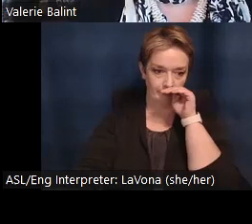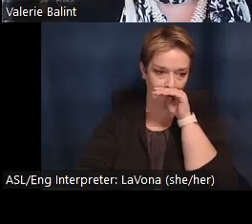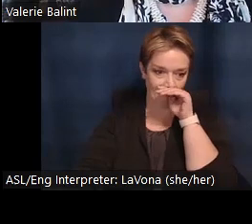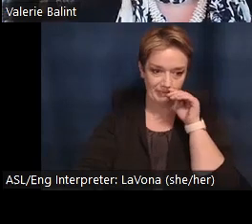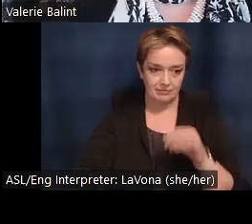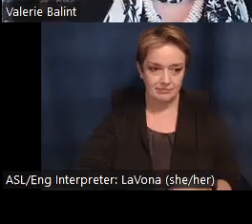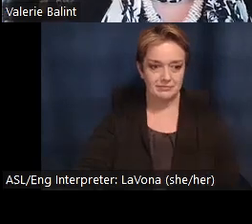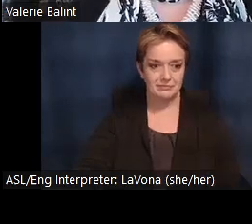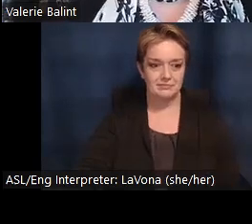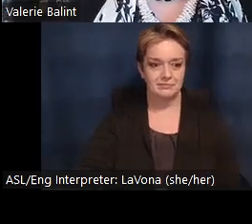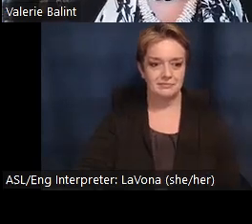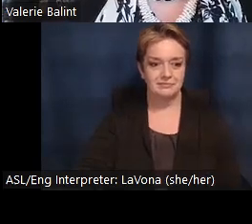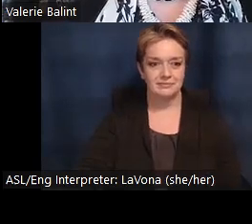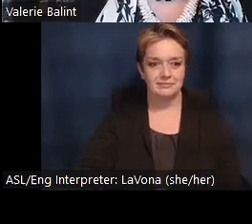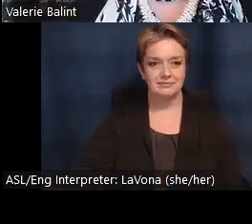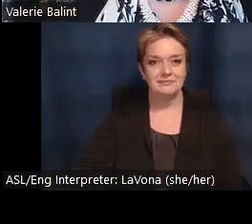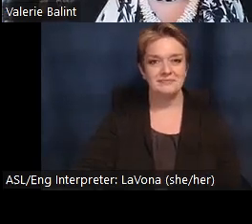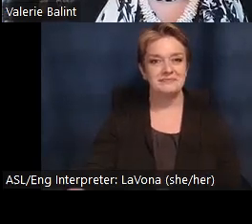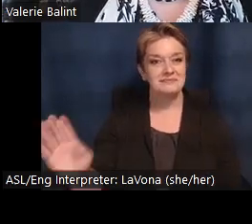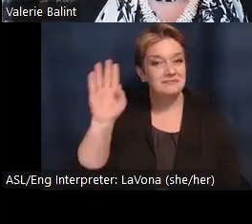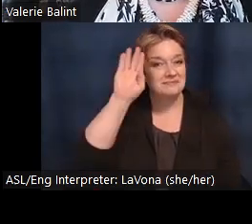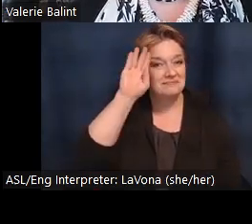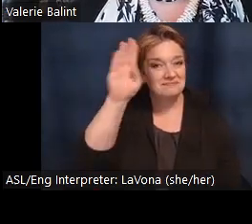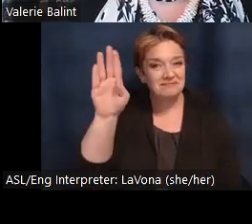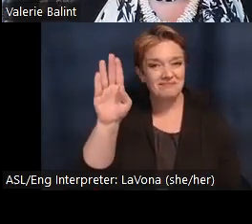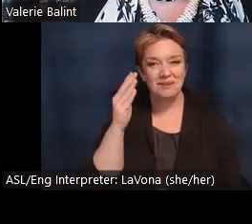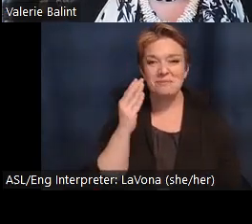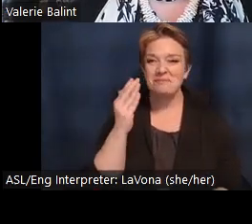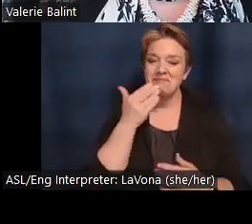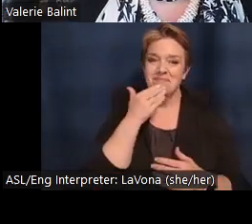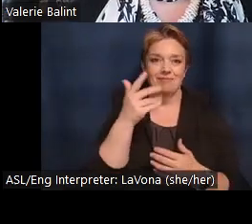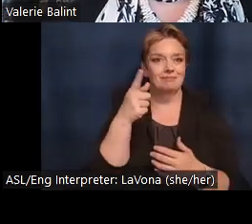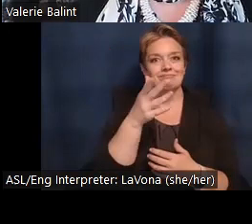[Makenzi] Hello, and thank you so much for joining us today as we continue the